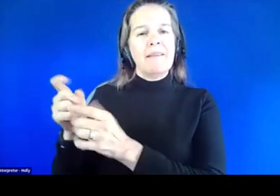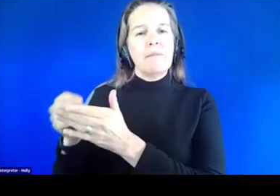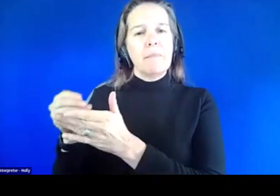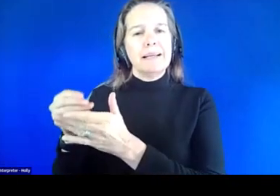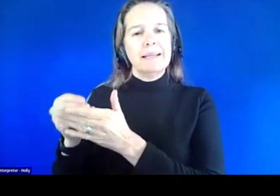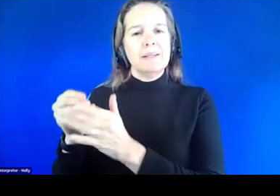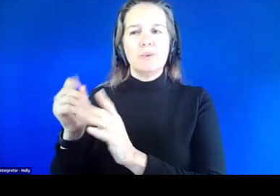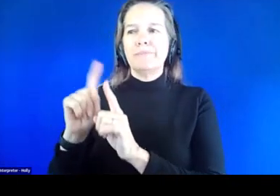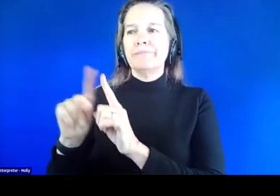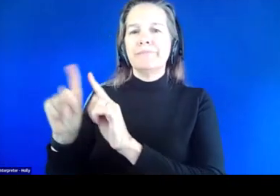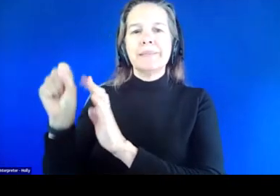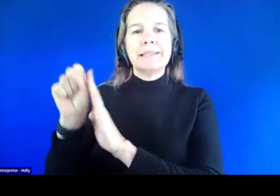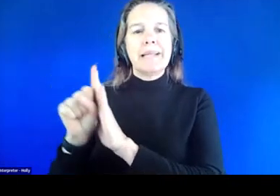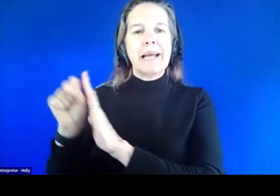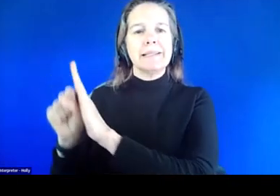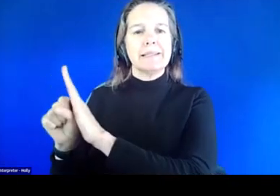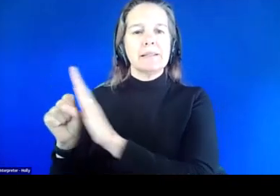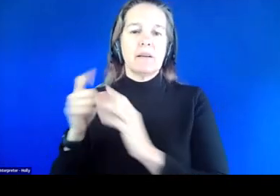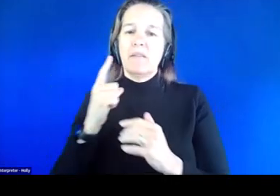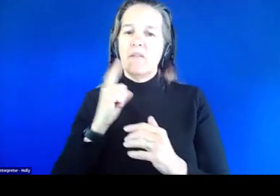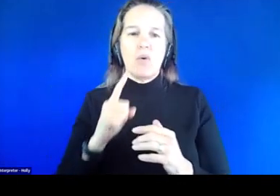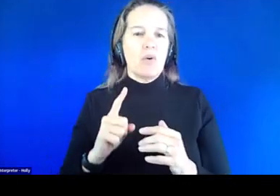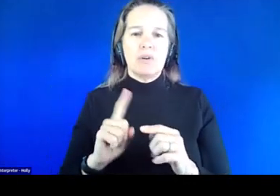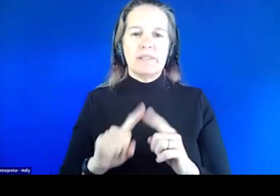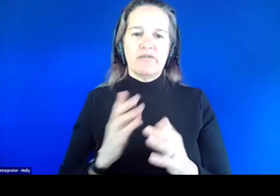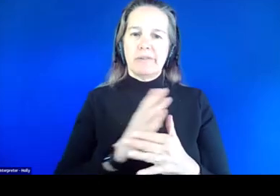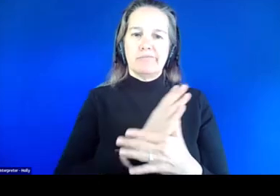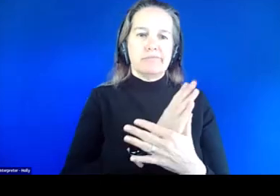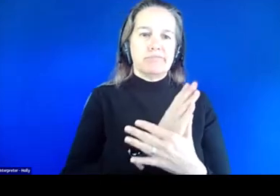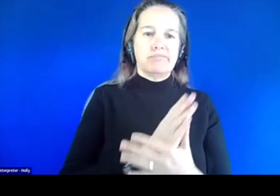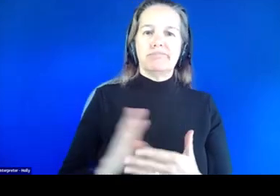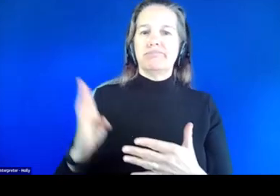activities, these real choice systems change